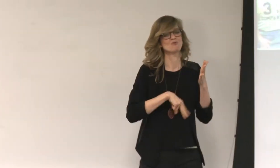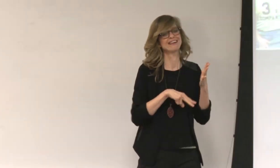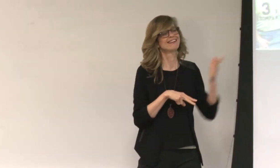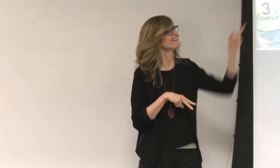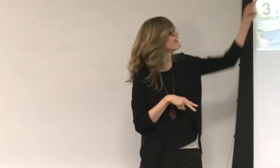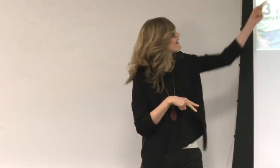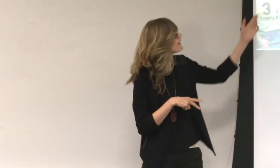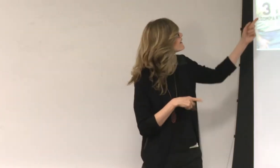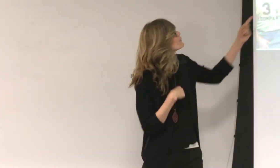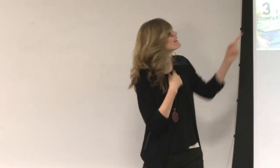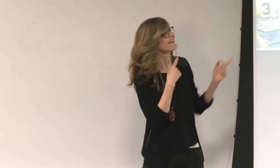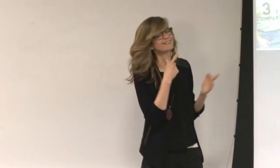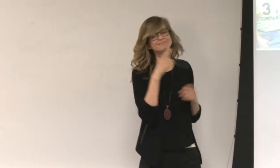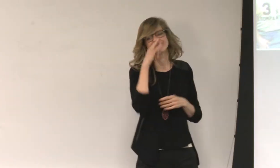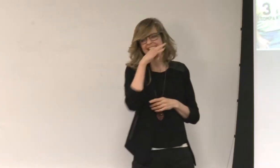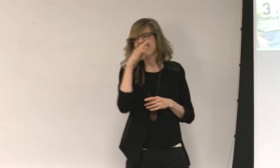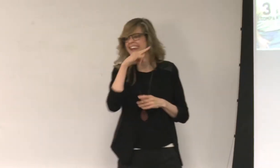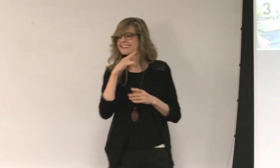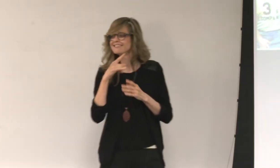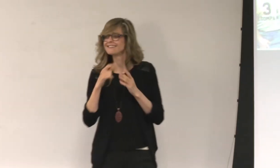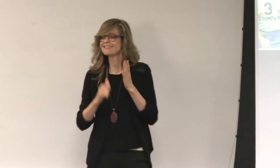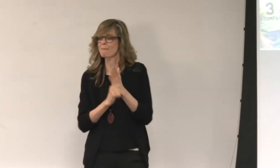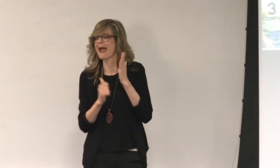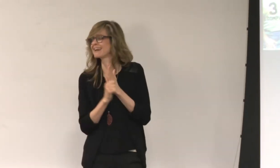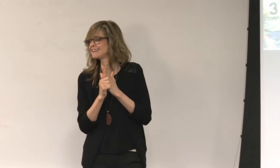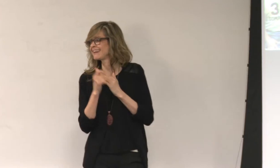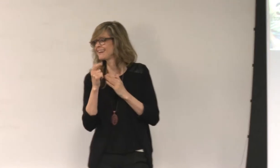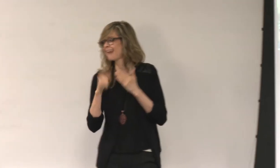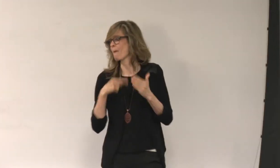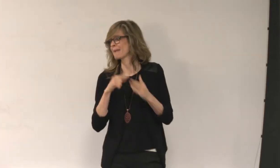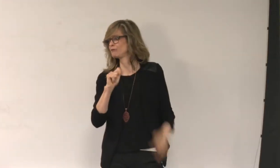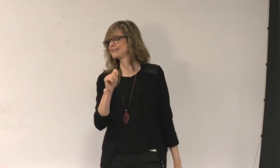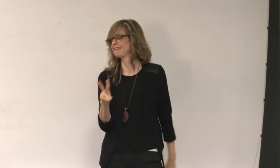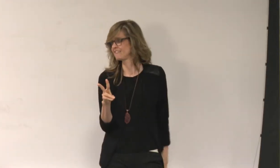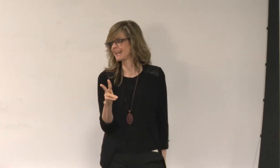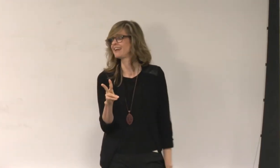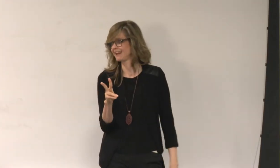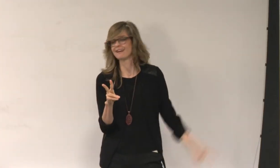I REMEMBER READING IN A KIDS' MAGAZINE RELATED TO TV,